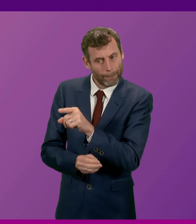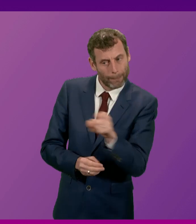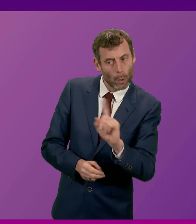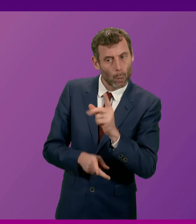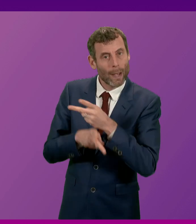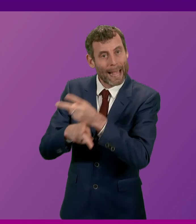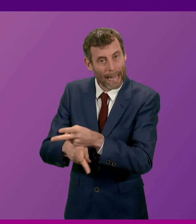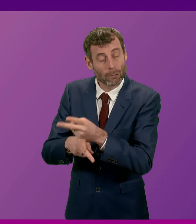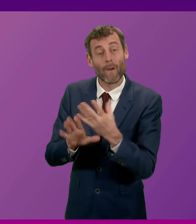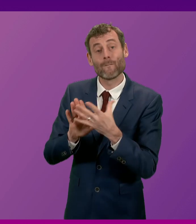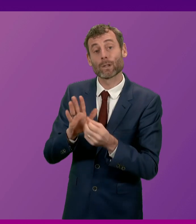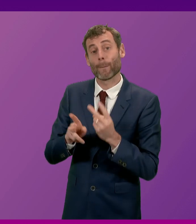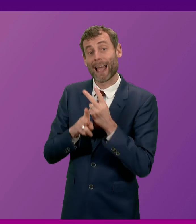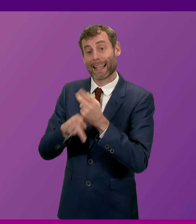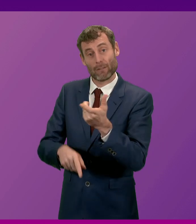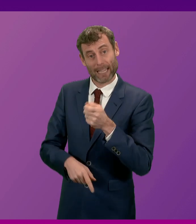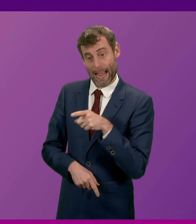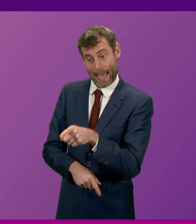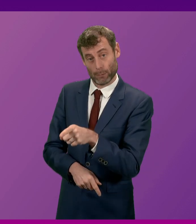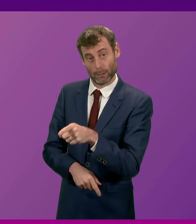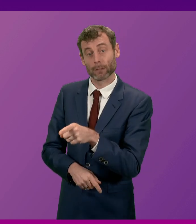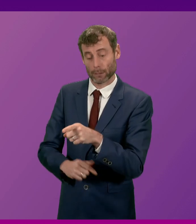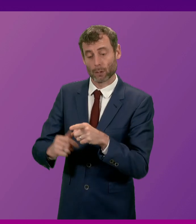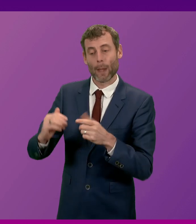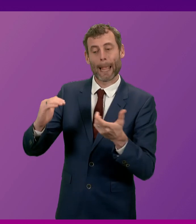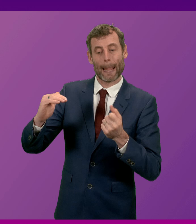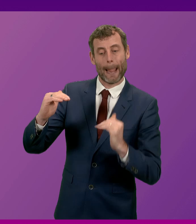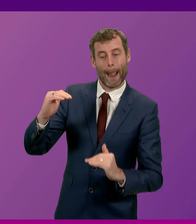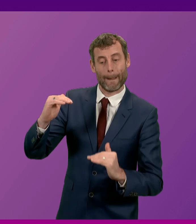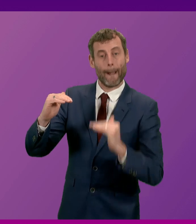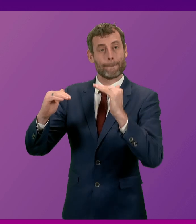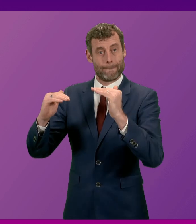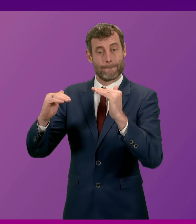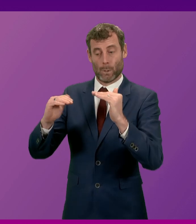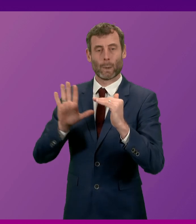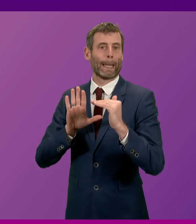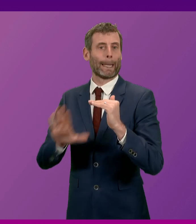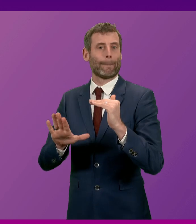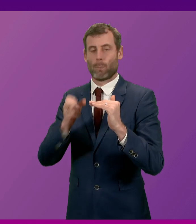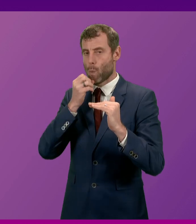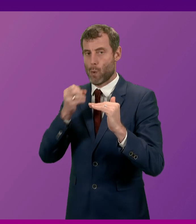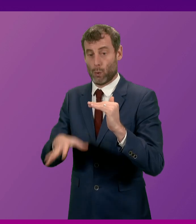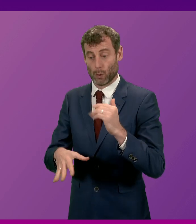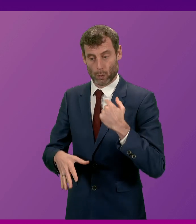glad that we have done that, and we are committed to taking that forward in the forthcoming budget.